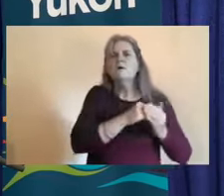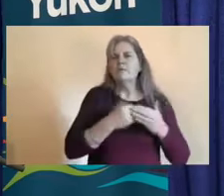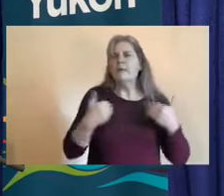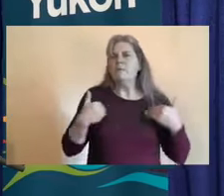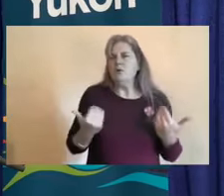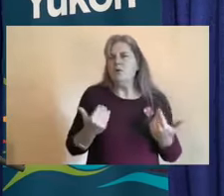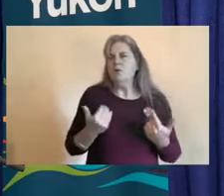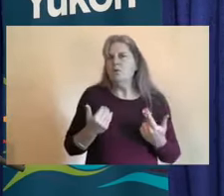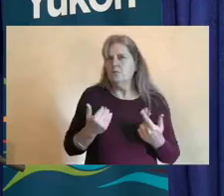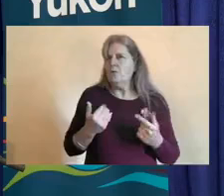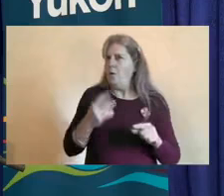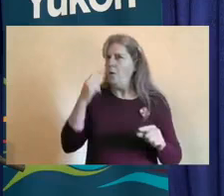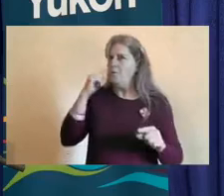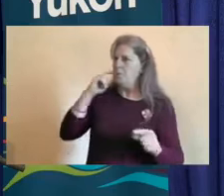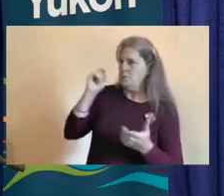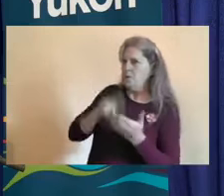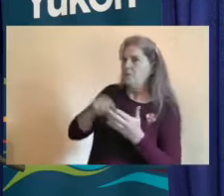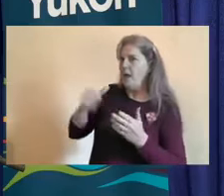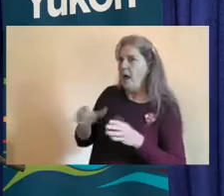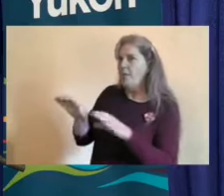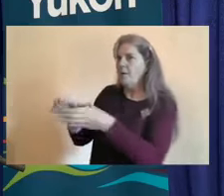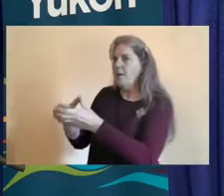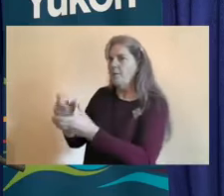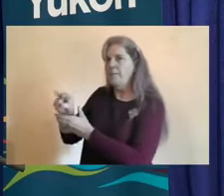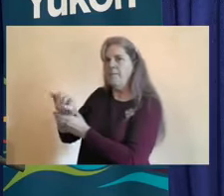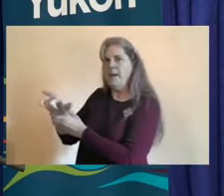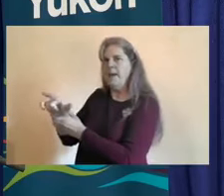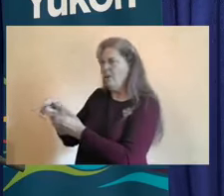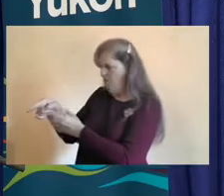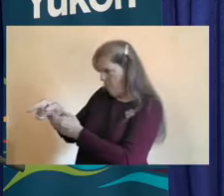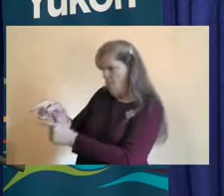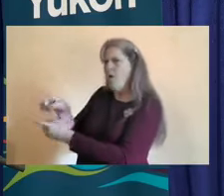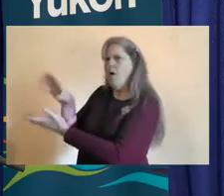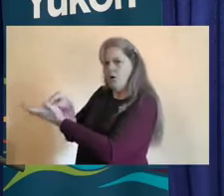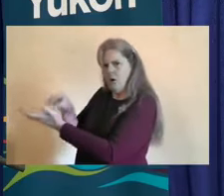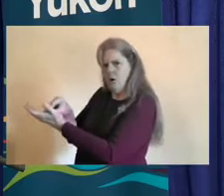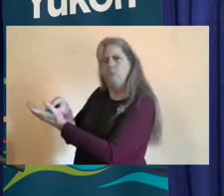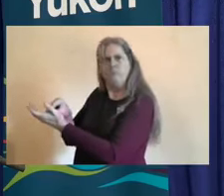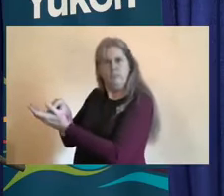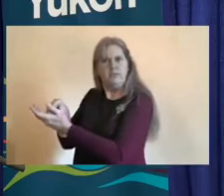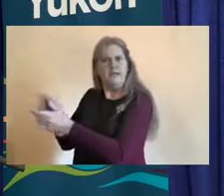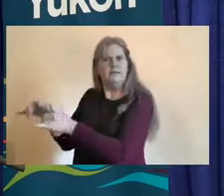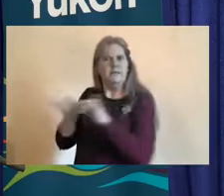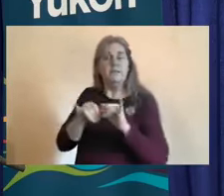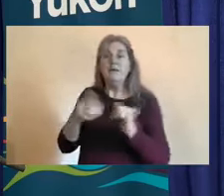We are learning from other panels, in other jurisdictions. And we have really great examples here in the territory,